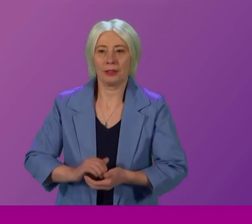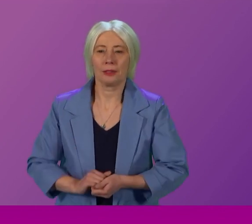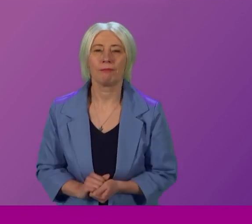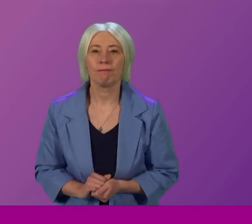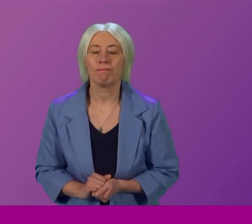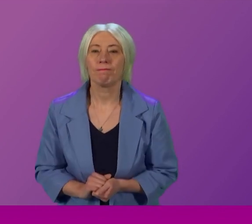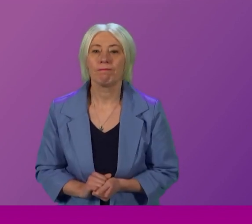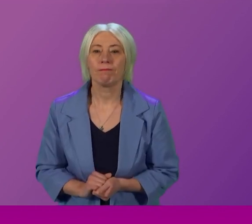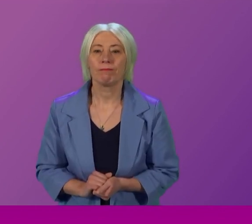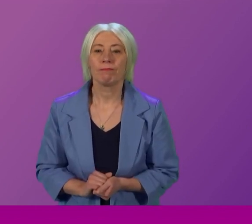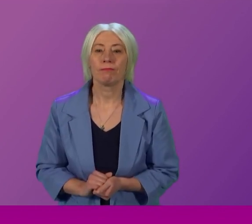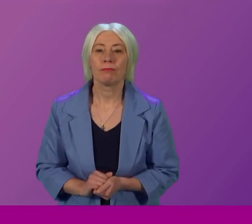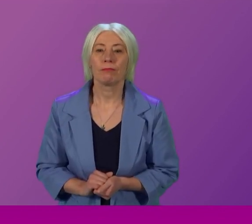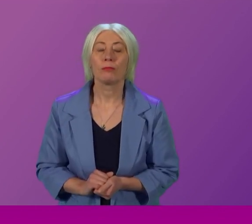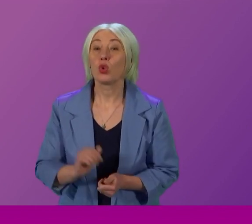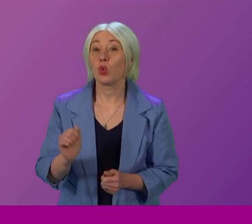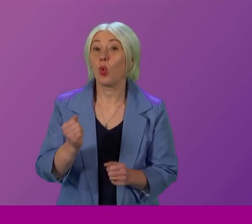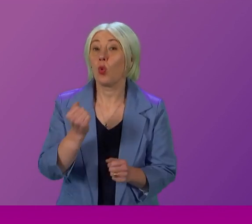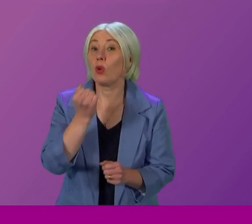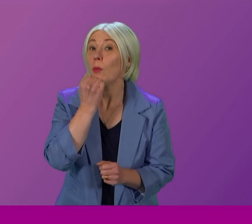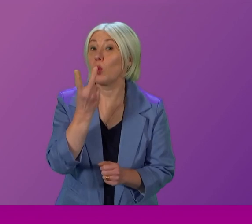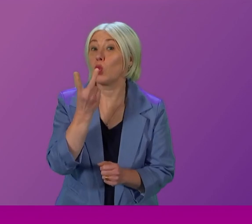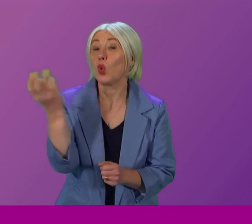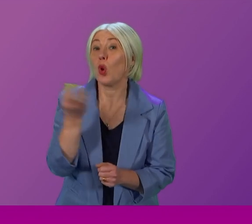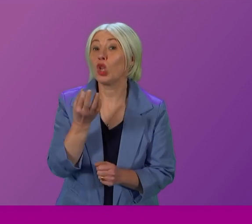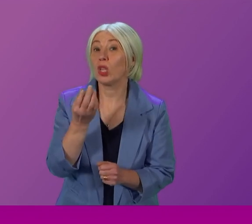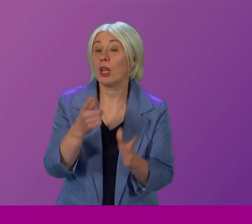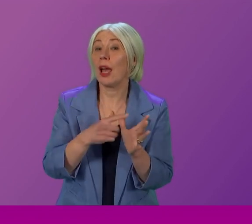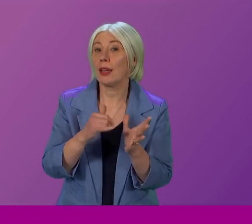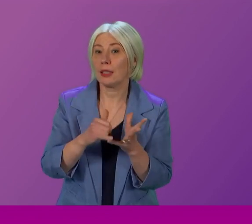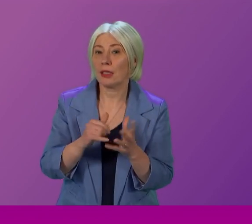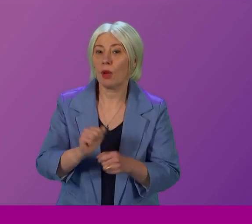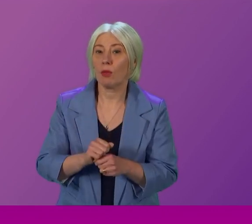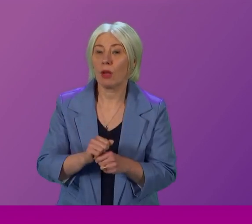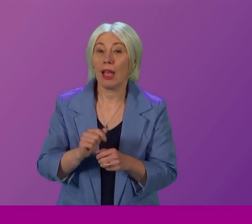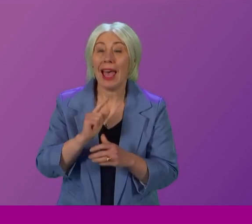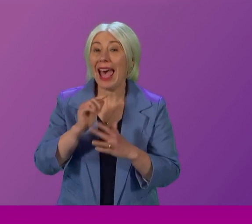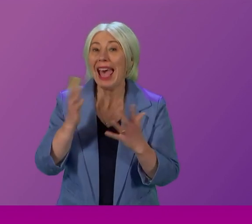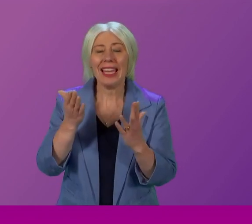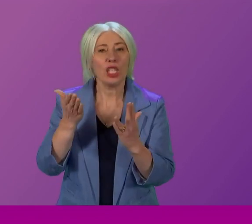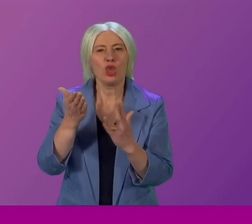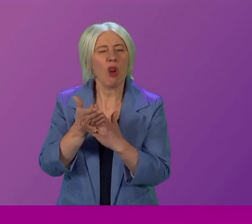I question disruption at any time, but to disrupt when we are talking about